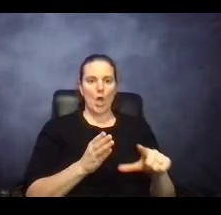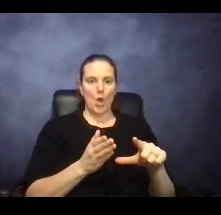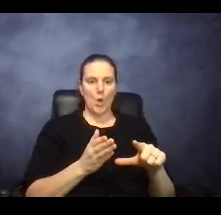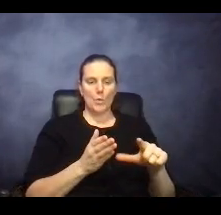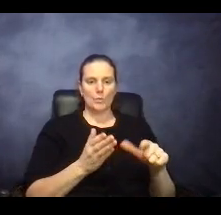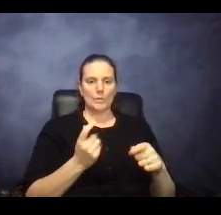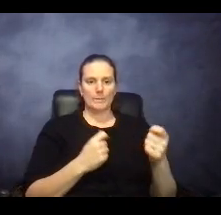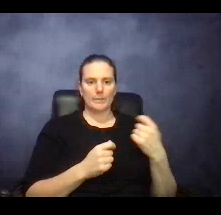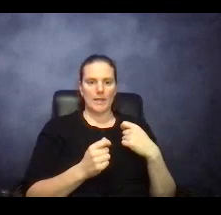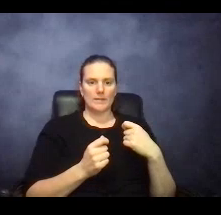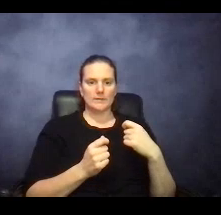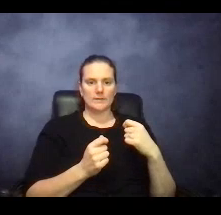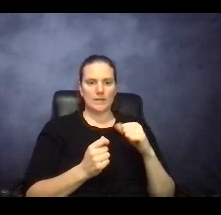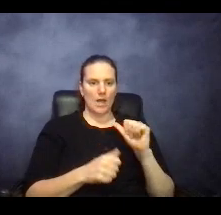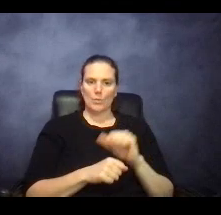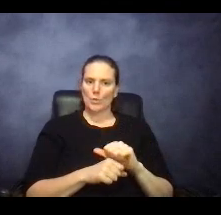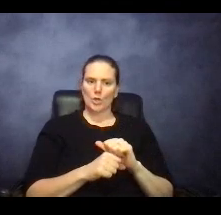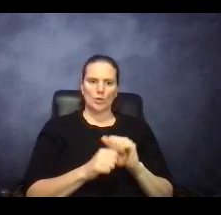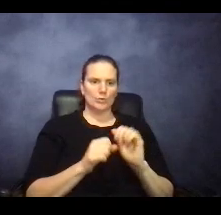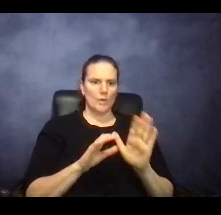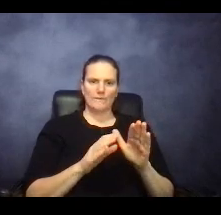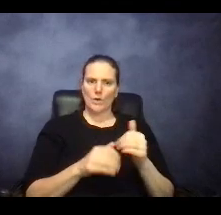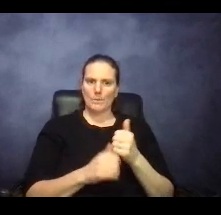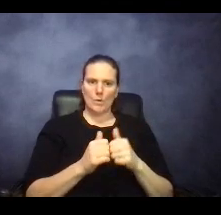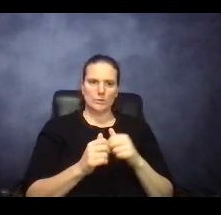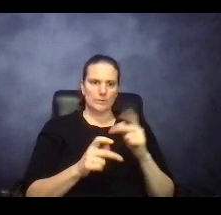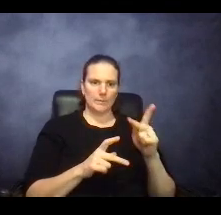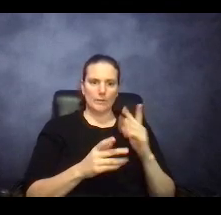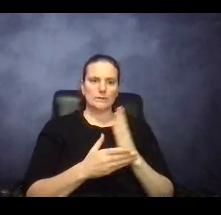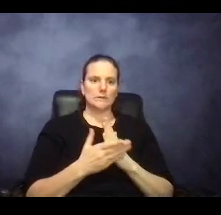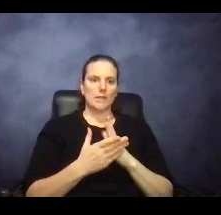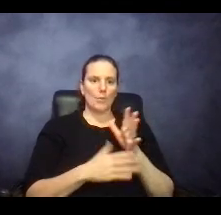and it just didn't really work that great for most people. But some women love it.